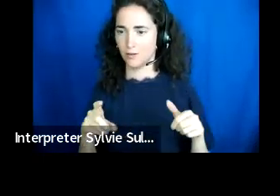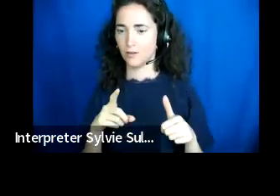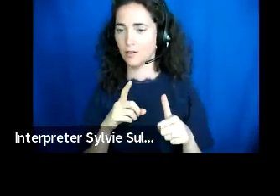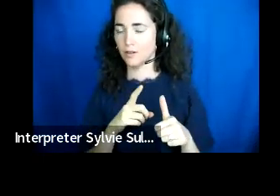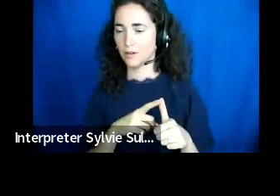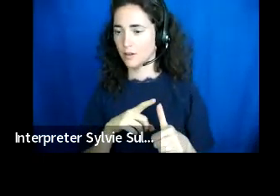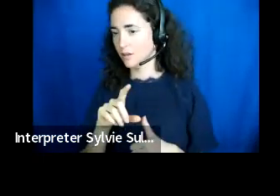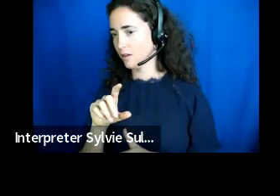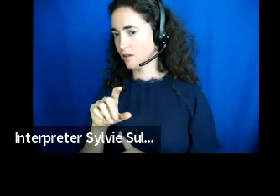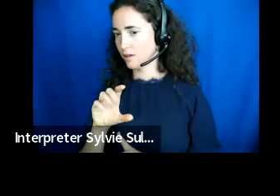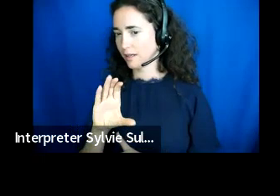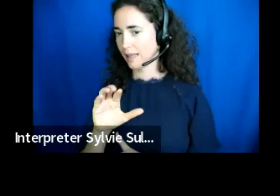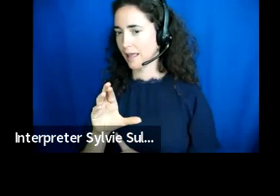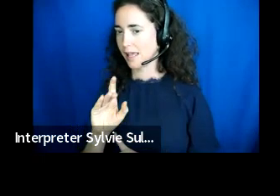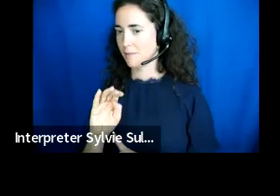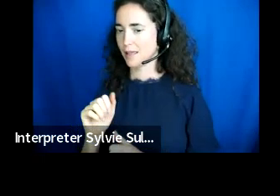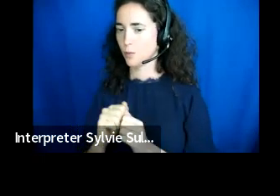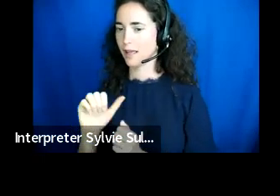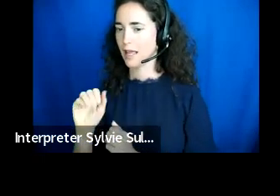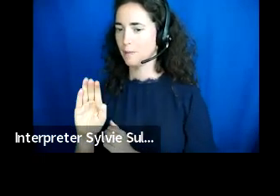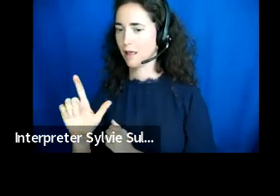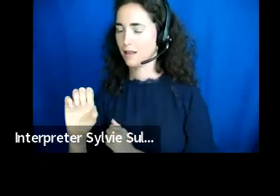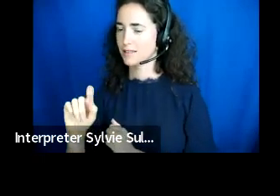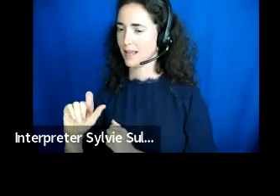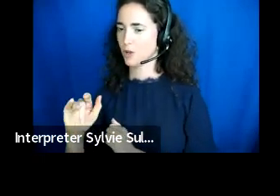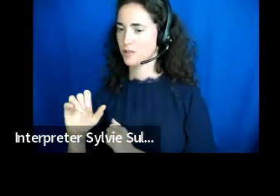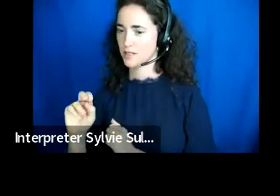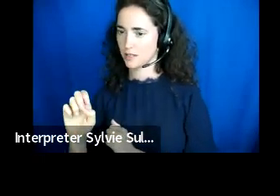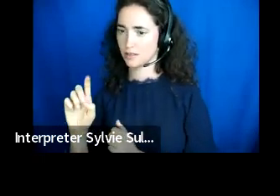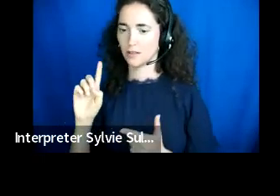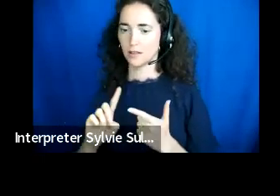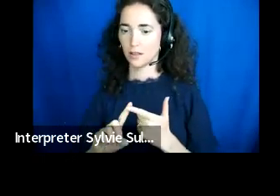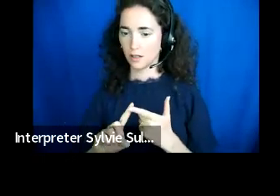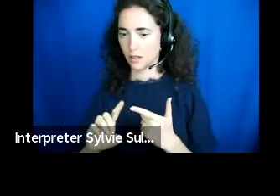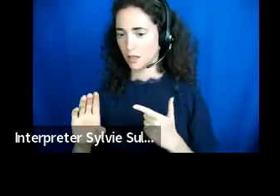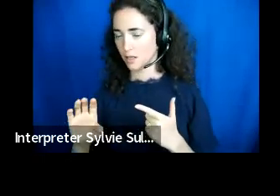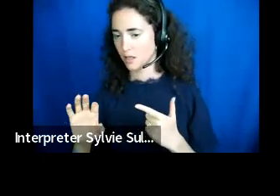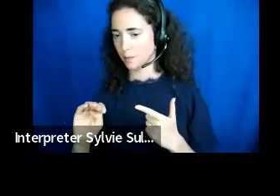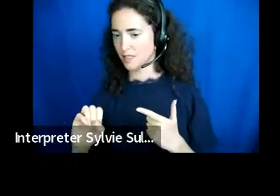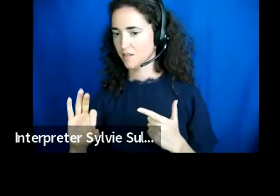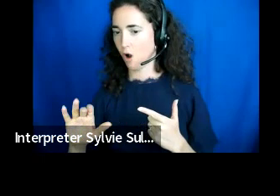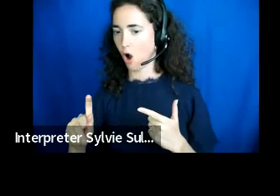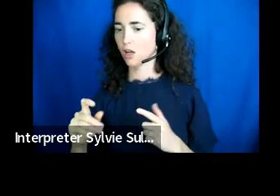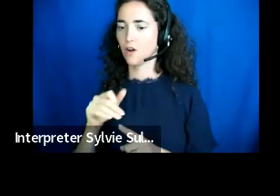Shavon Blanchard is falk who's the founder of the nonprofit Blind Grace Ms.